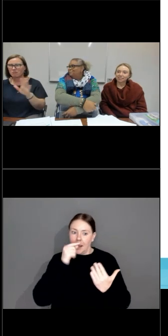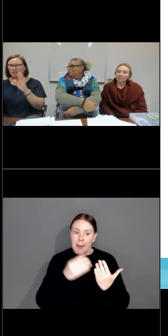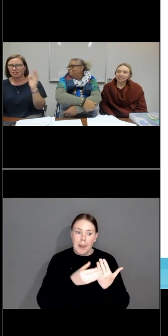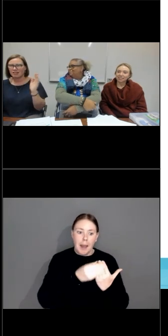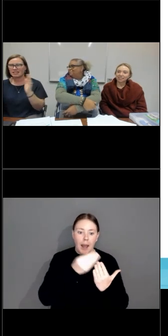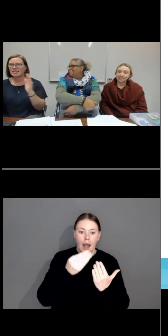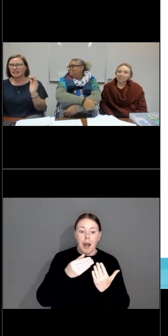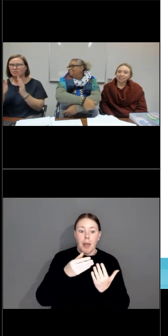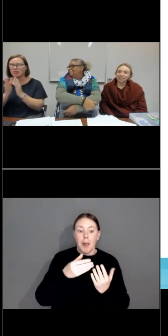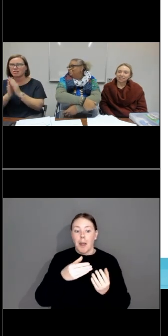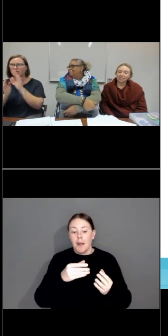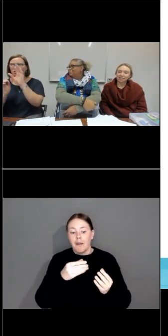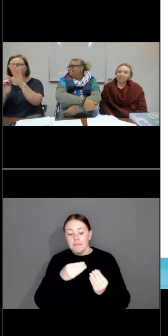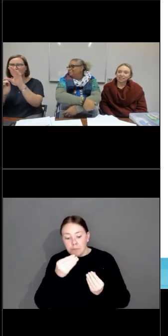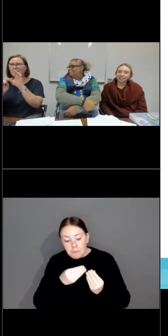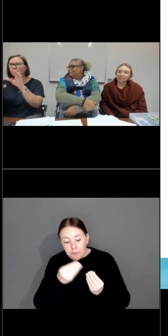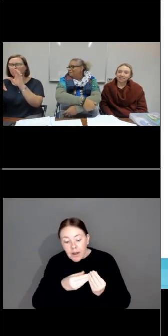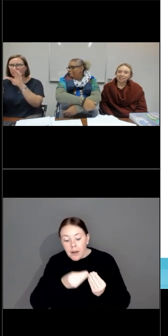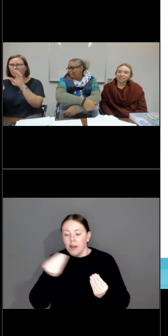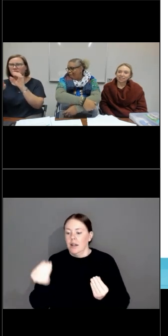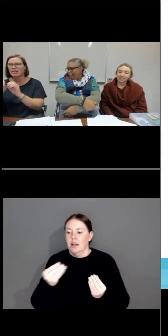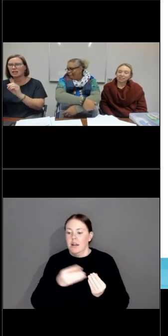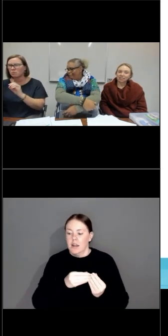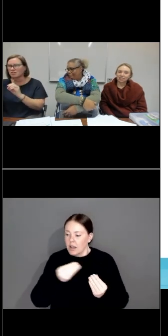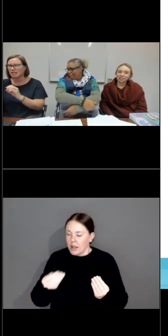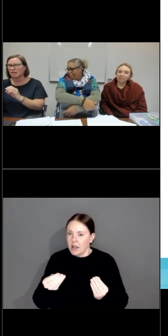the client is and their legal matter and who they are and what they're feeling and what's happening